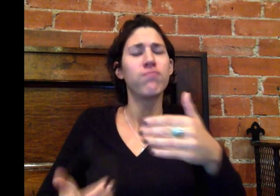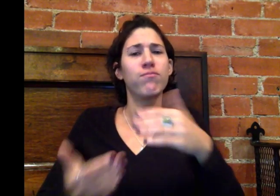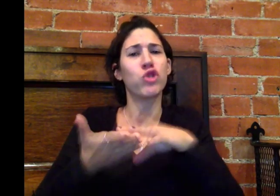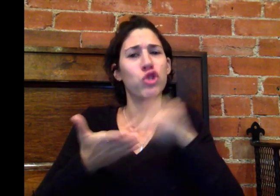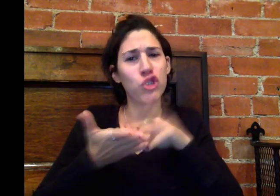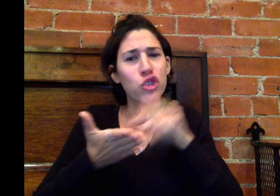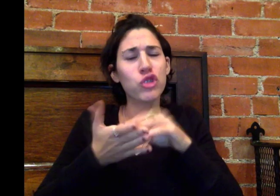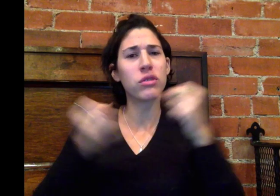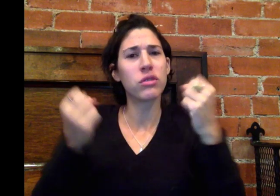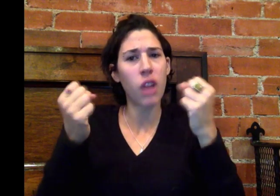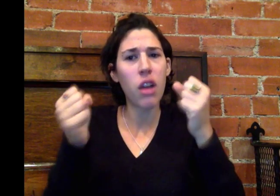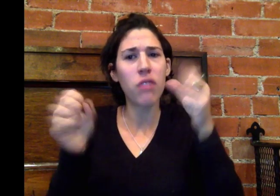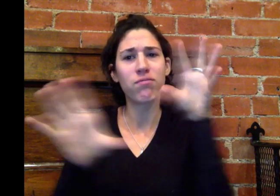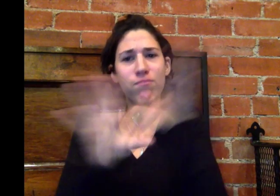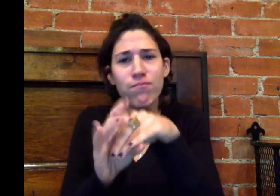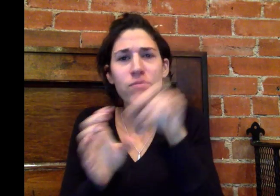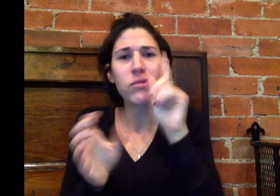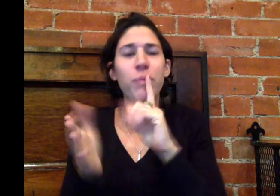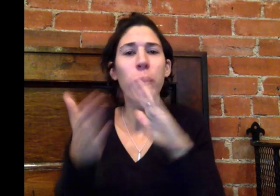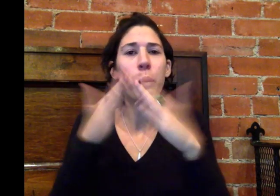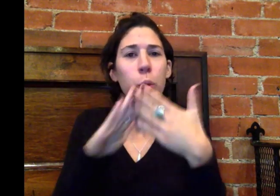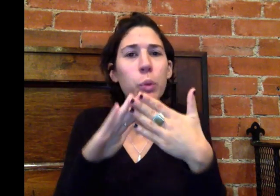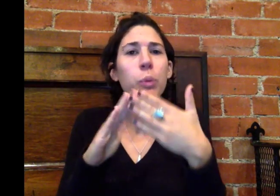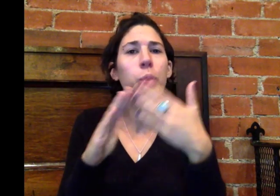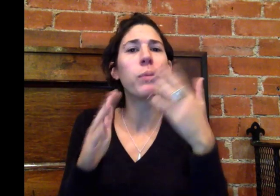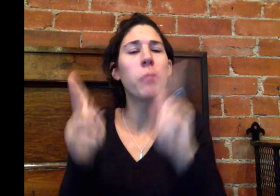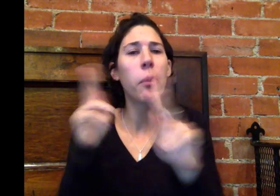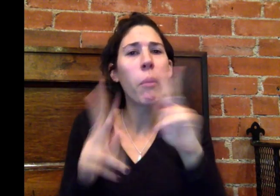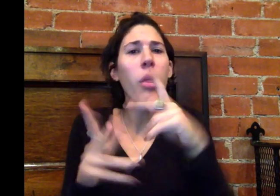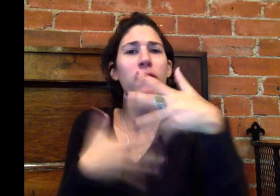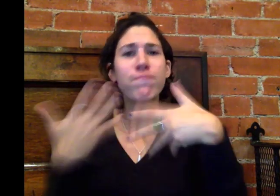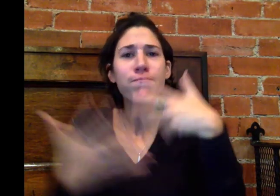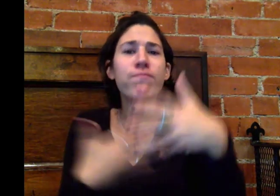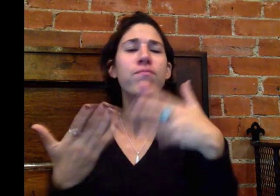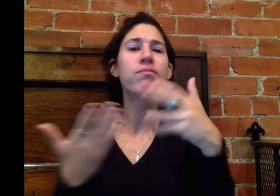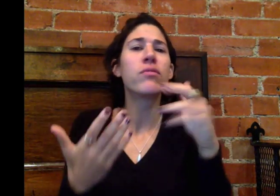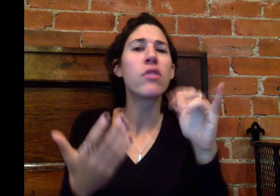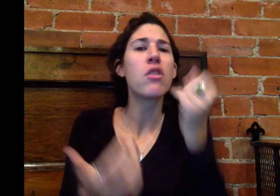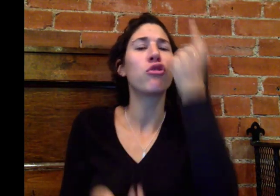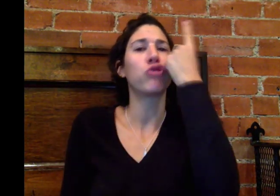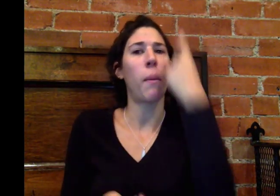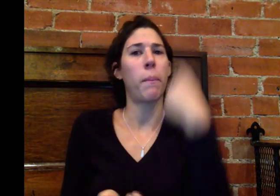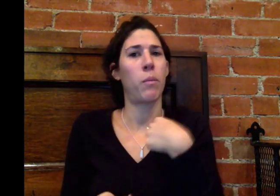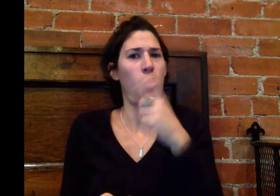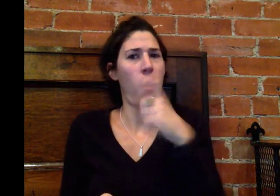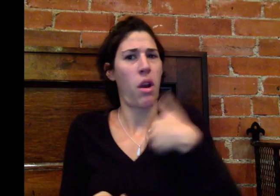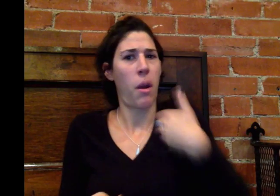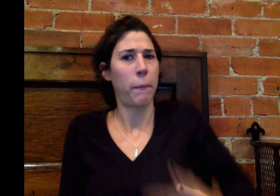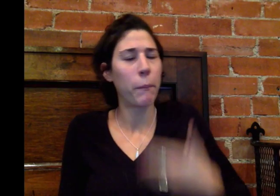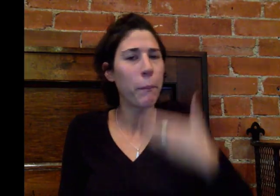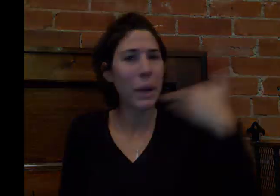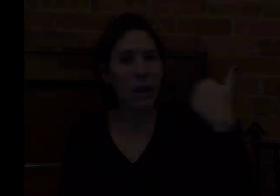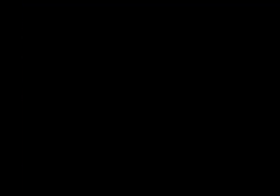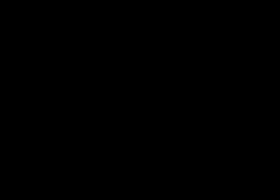learned American Sign Language and became part of the Deaf community. They made the effort to understand my deaf identity better.